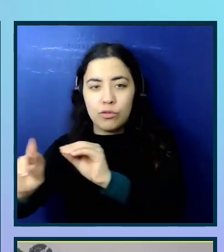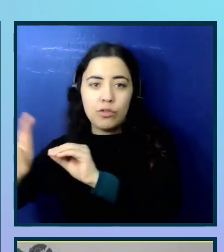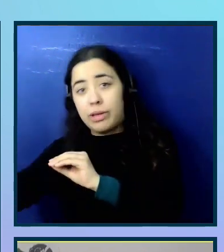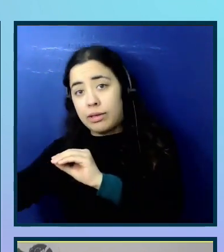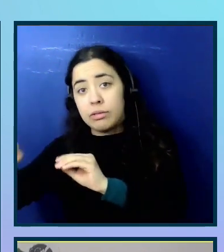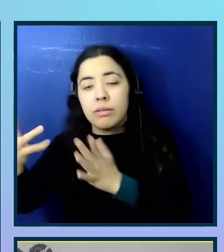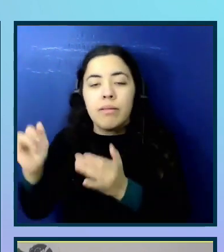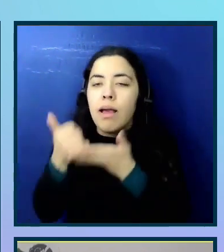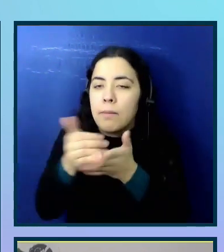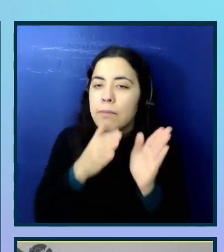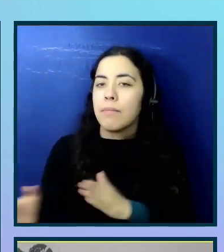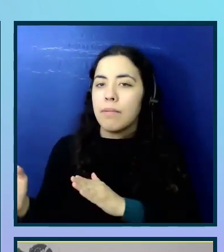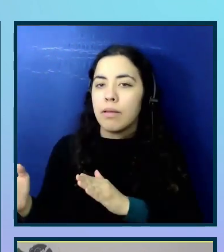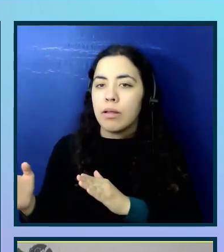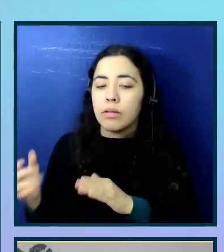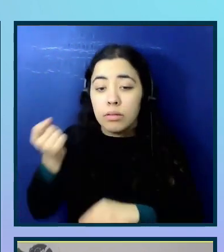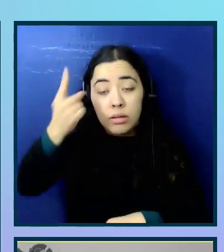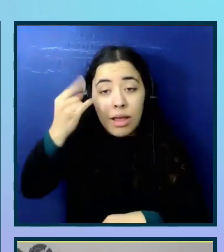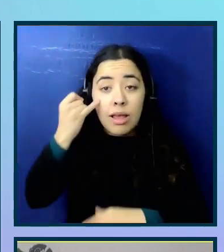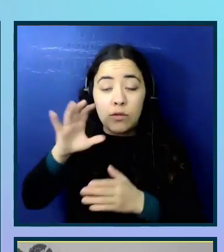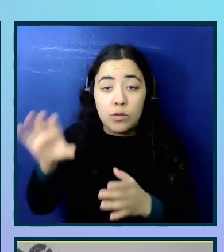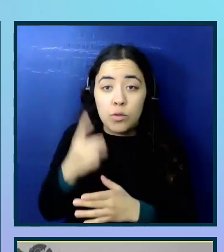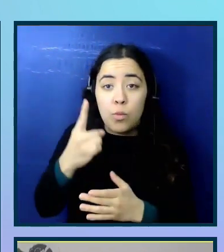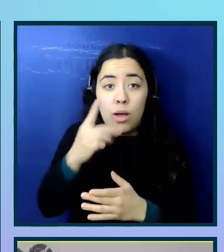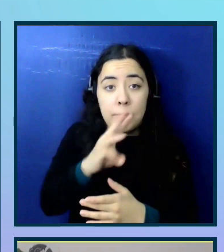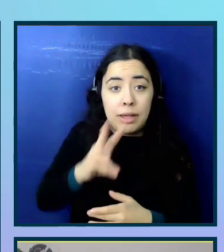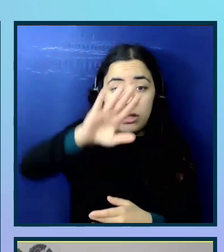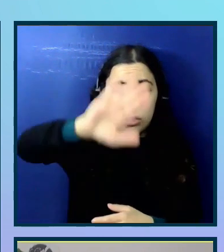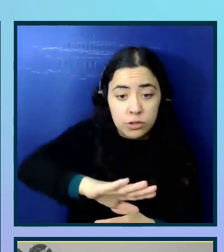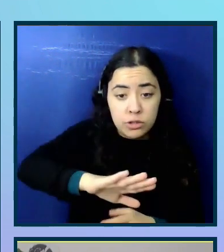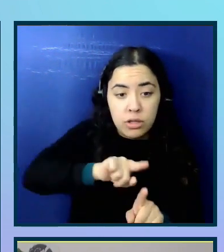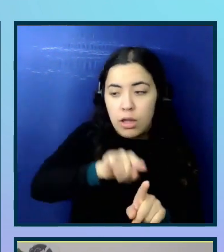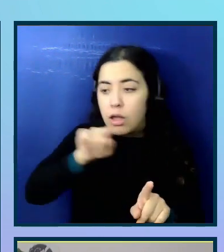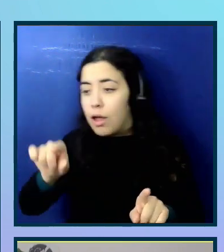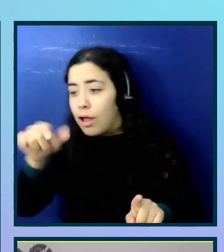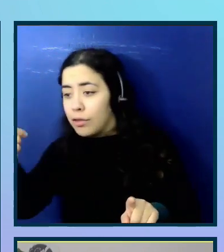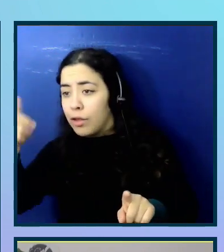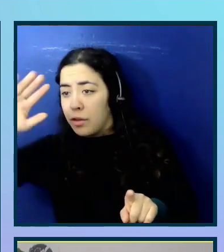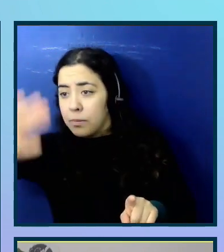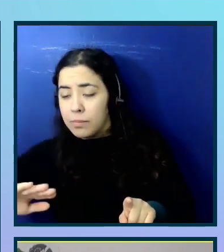Alert messages, sometimes you do something on a page, you arrive on another page, but you still need to keep the alert messages at the top.